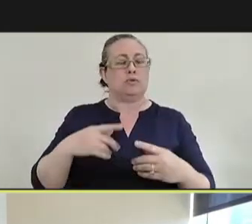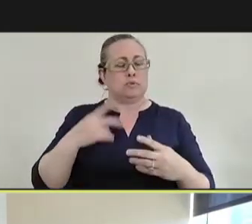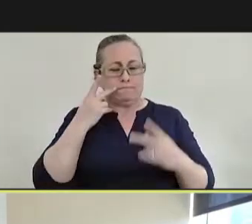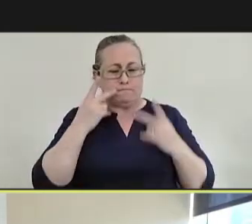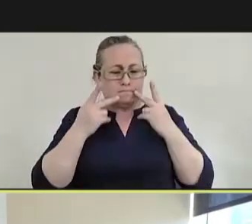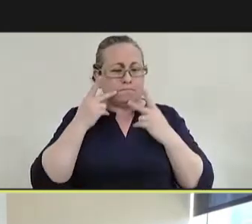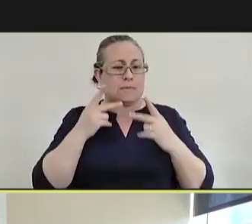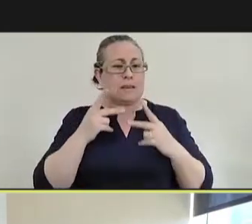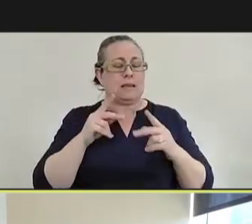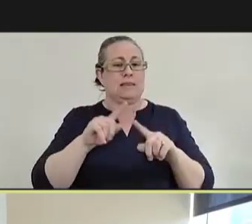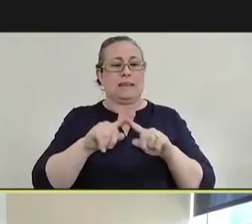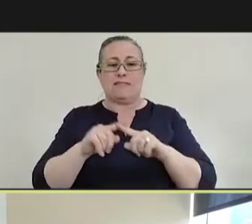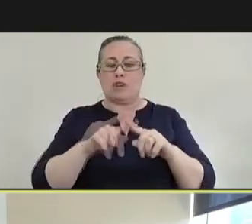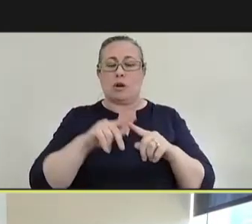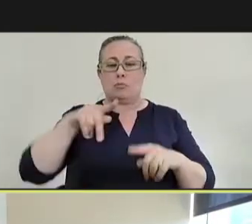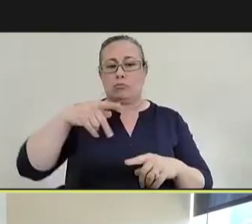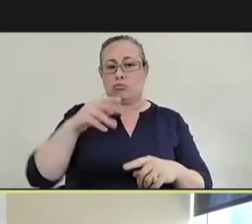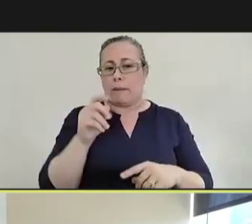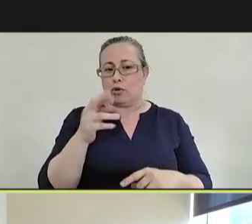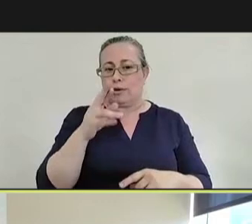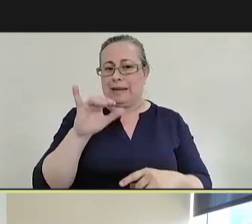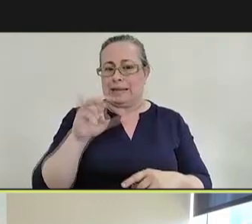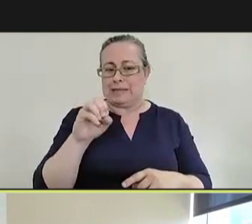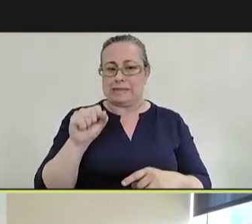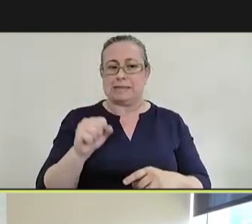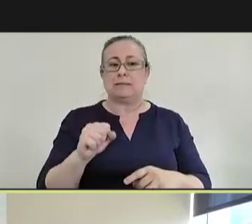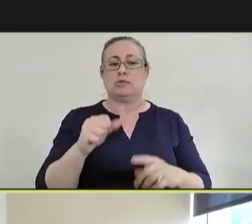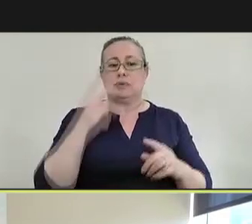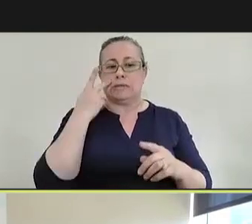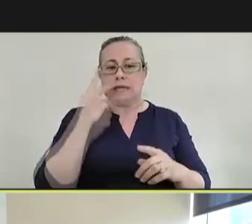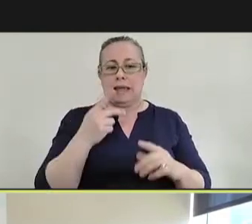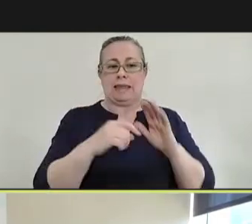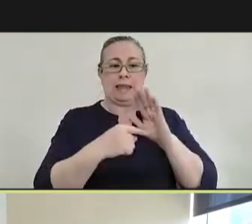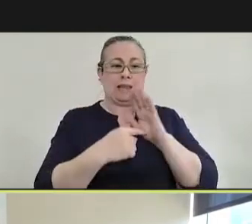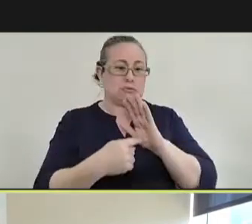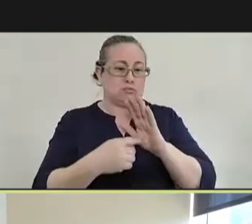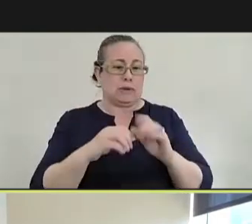such as stability, epitope presentation, expression levels, antibody binding,